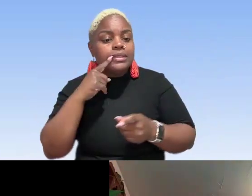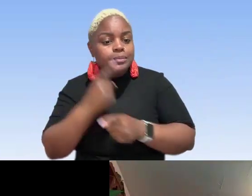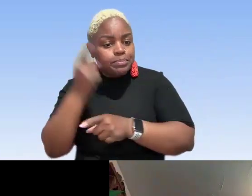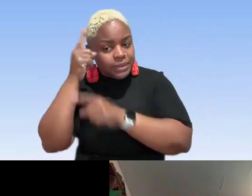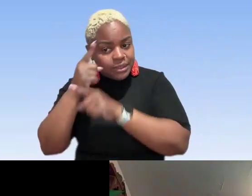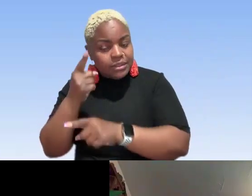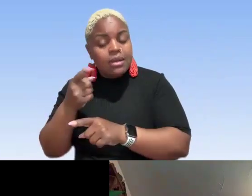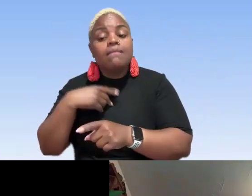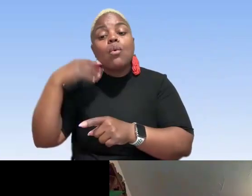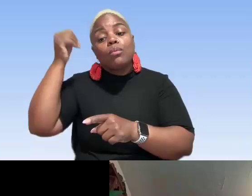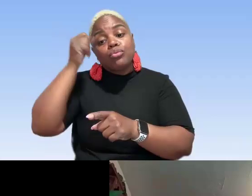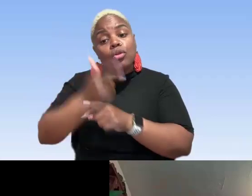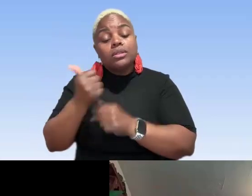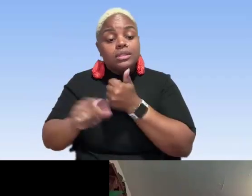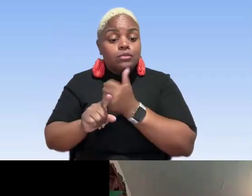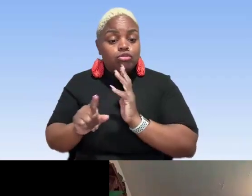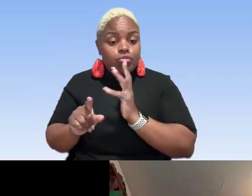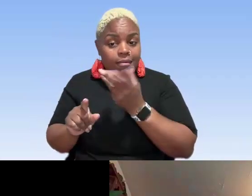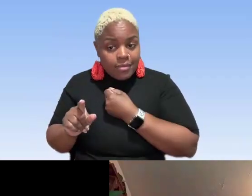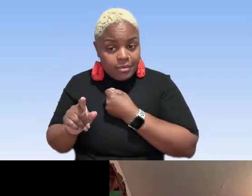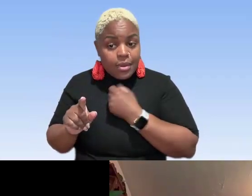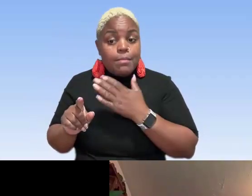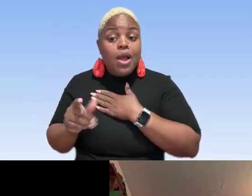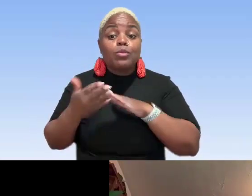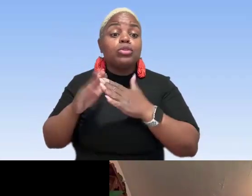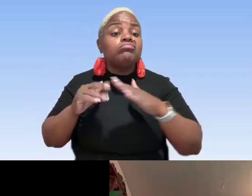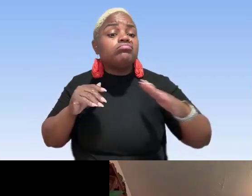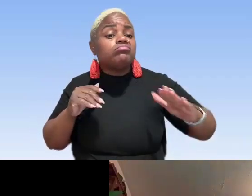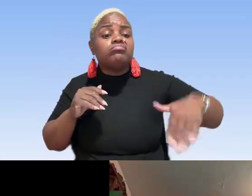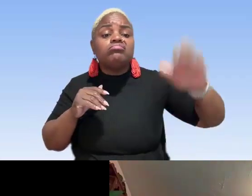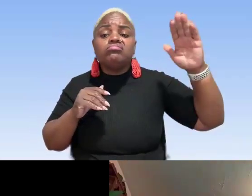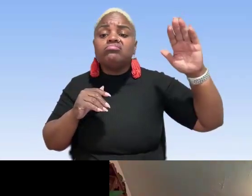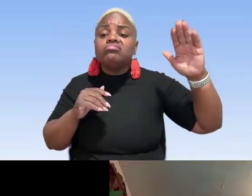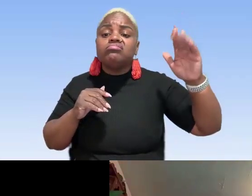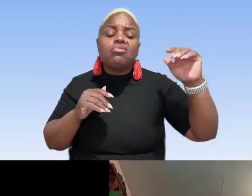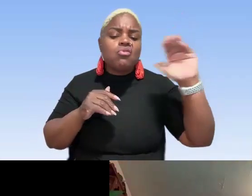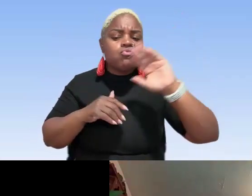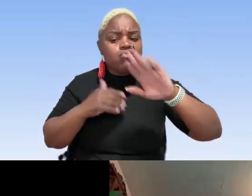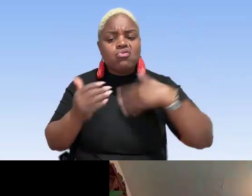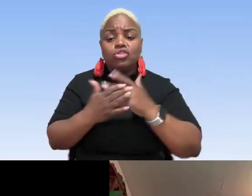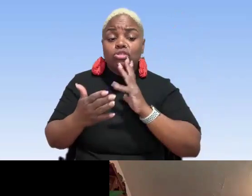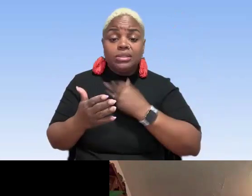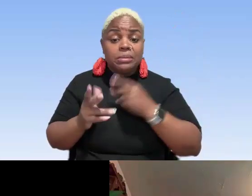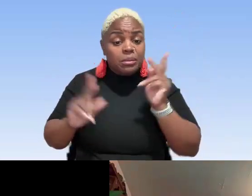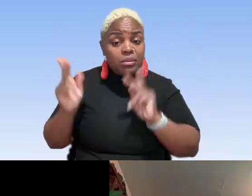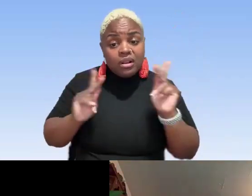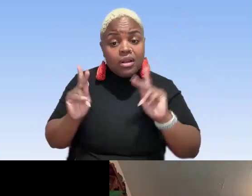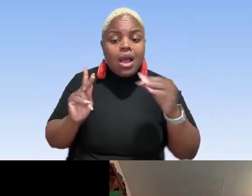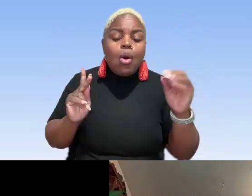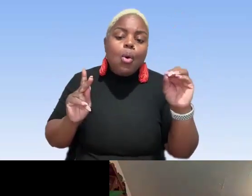and my community growing up was all, um, trans folks, and/or neurodiverse folks,